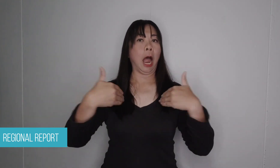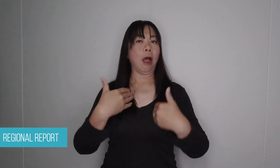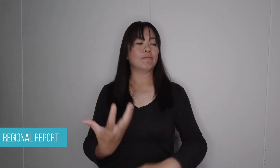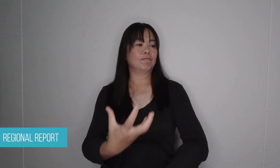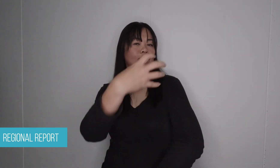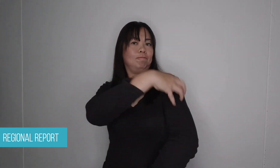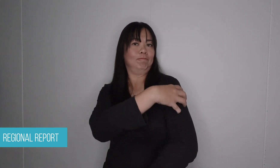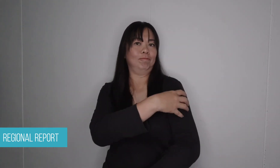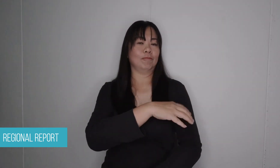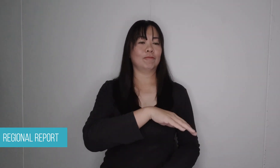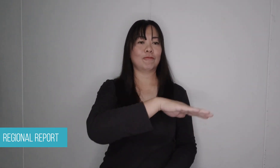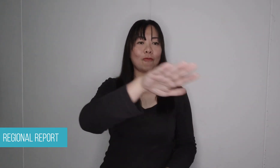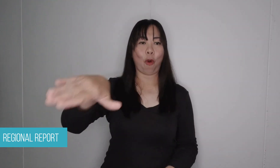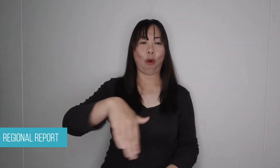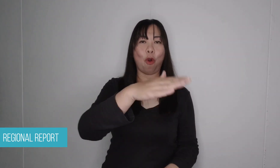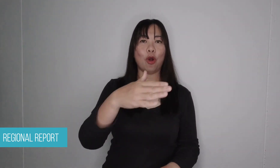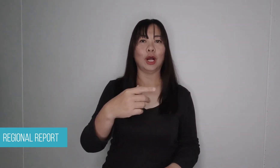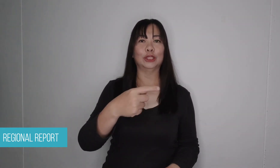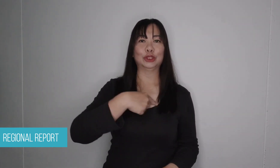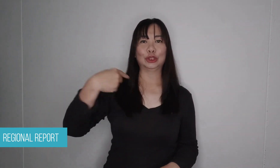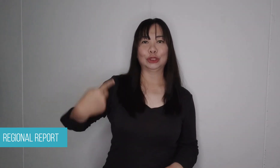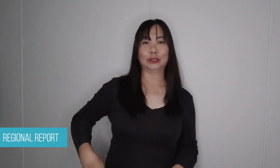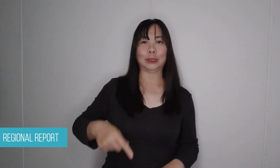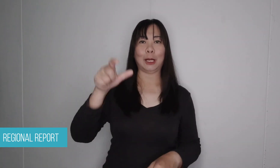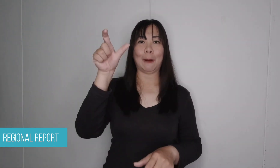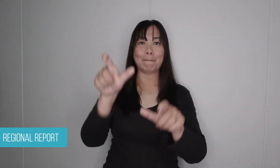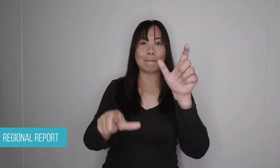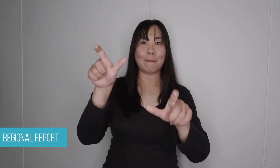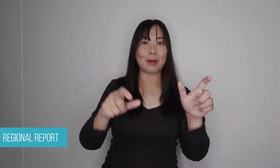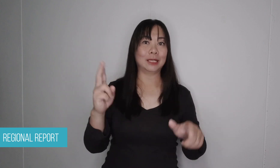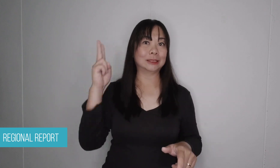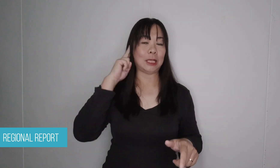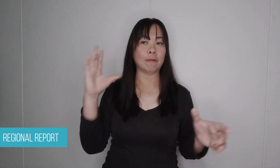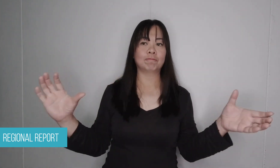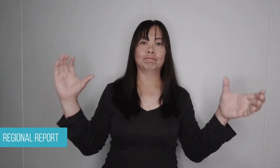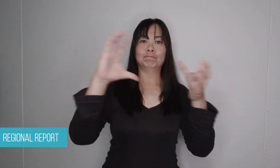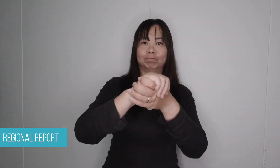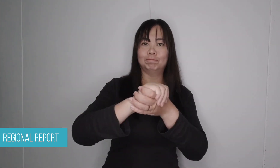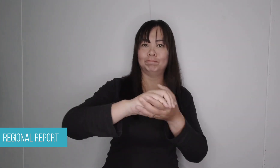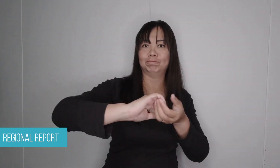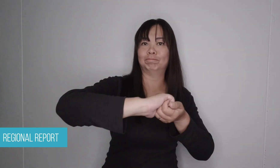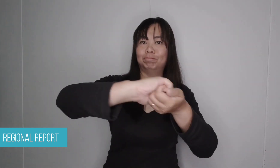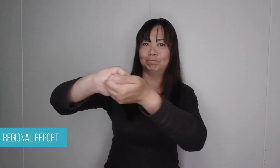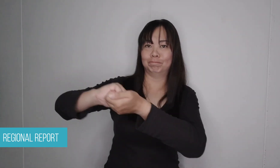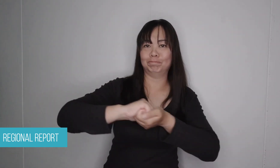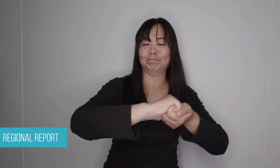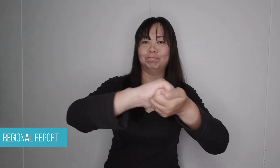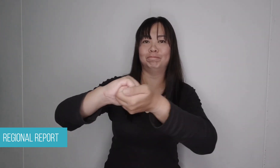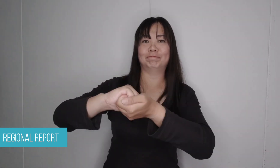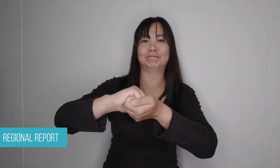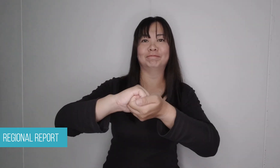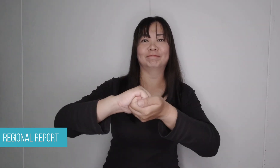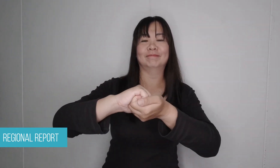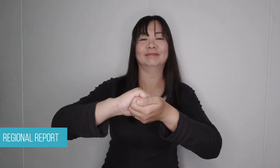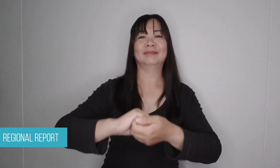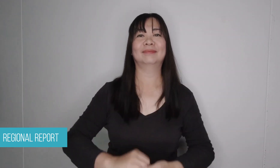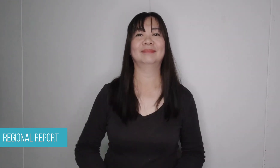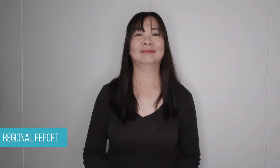that CSL has the power to unite the Chinese Deaf community.